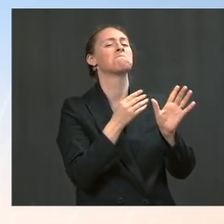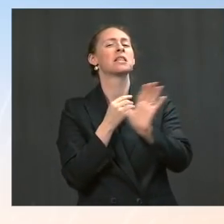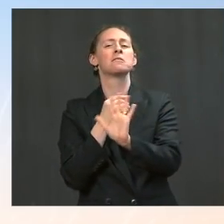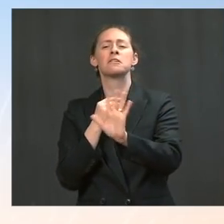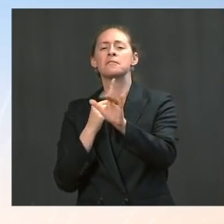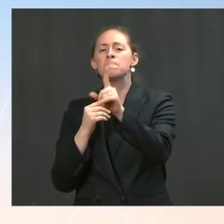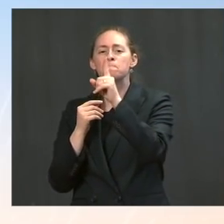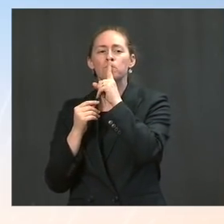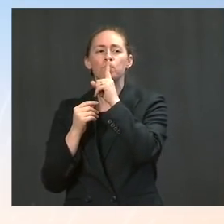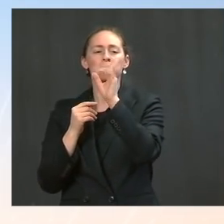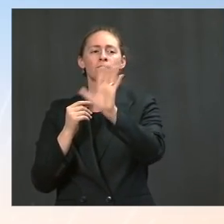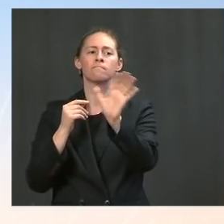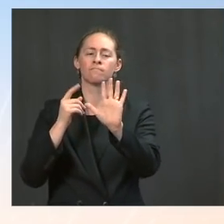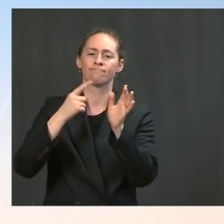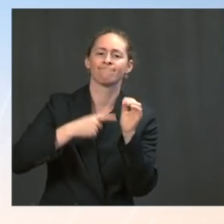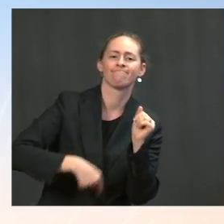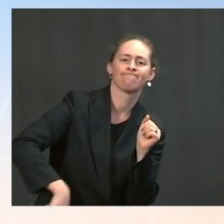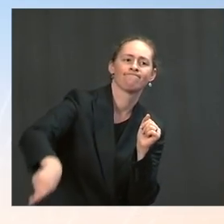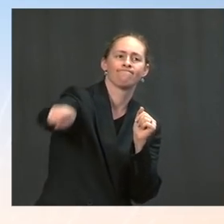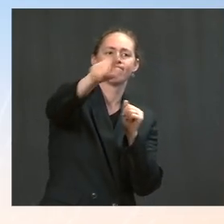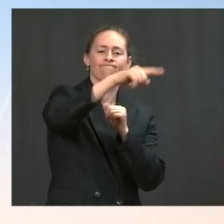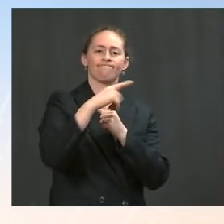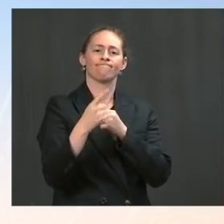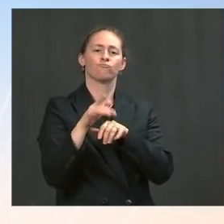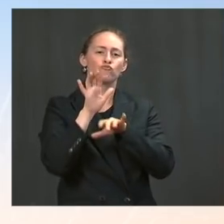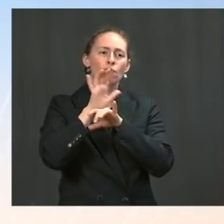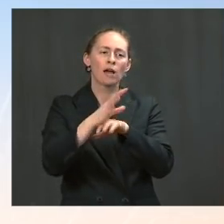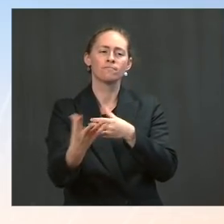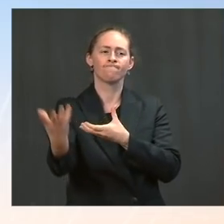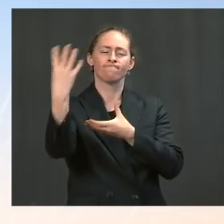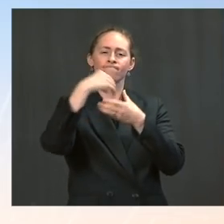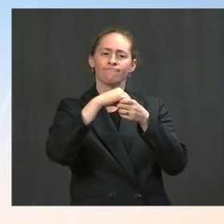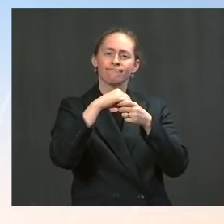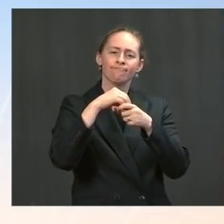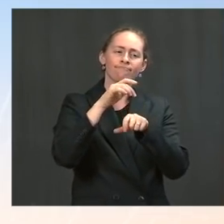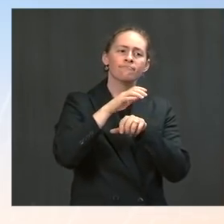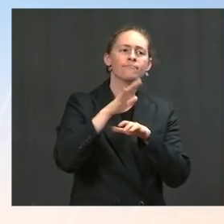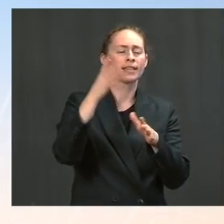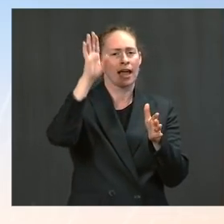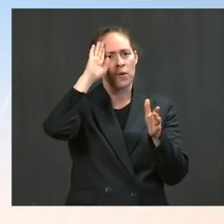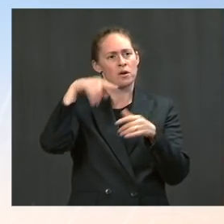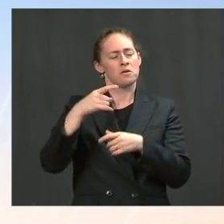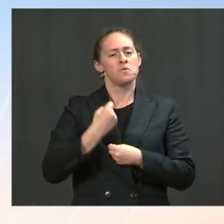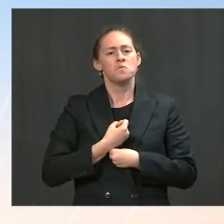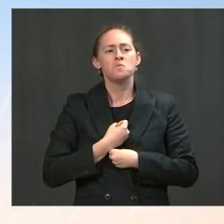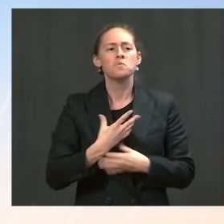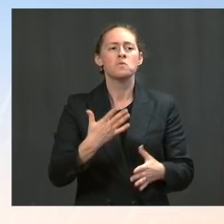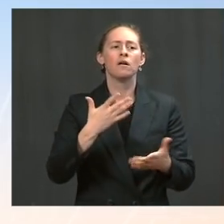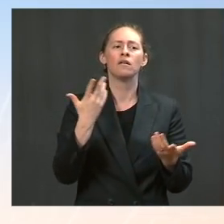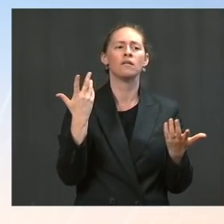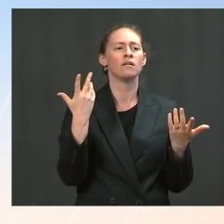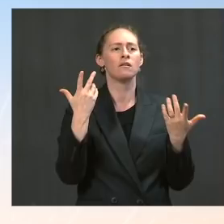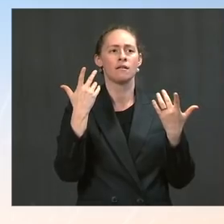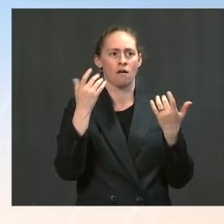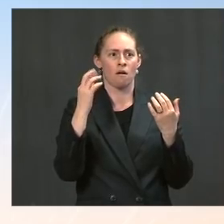engagement of vocal opposition or -- or excitement from -- from members of the public.